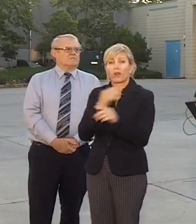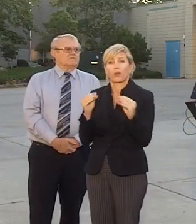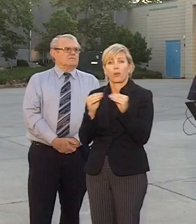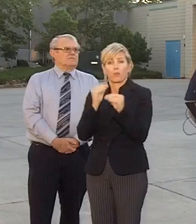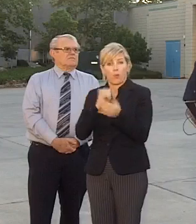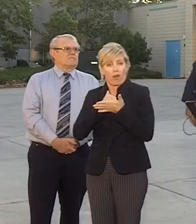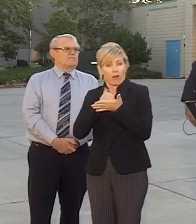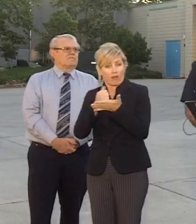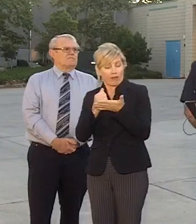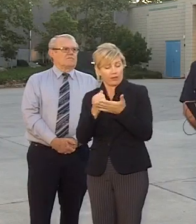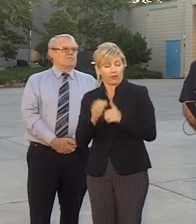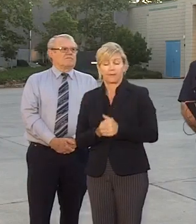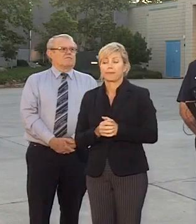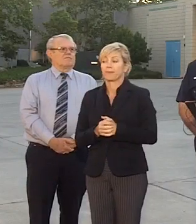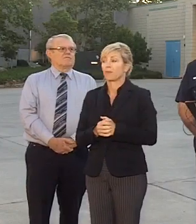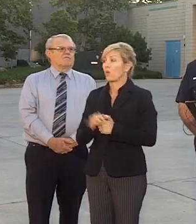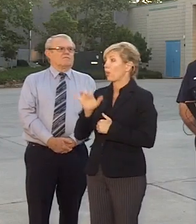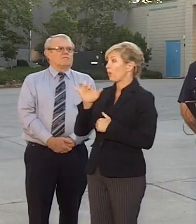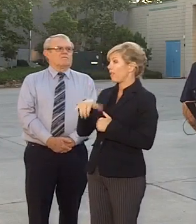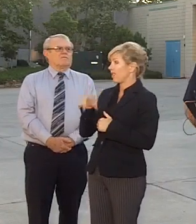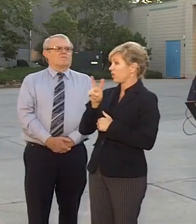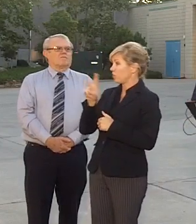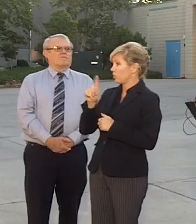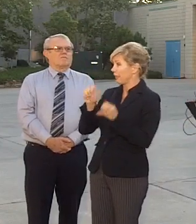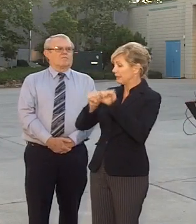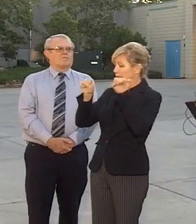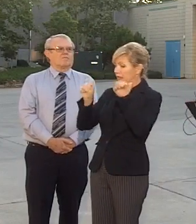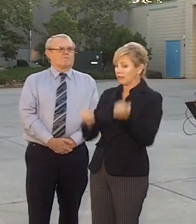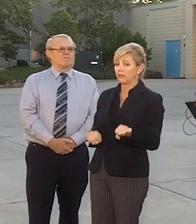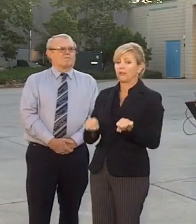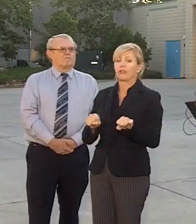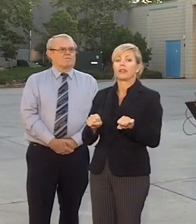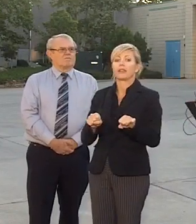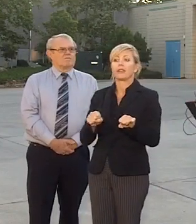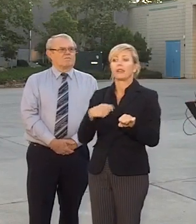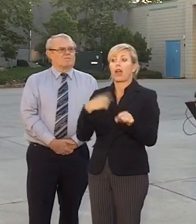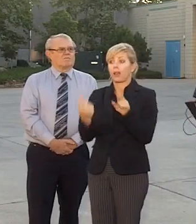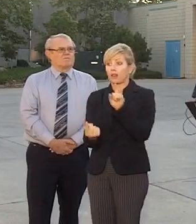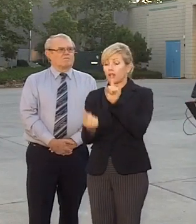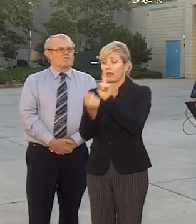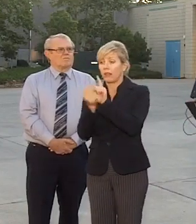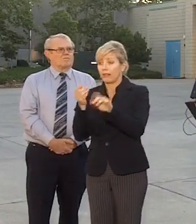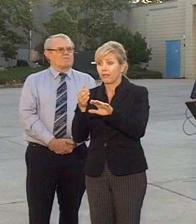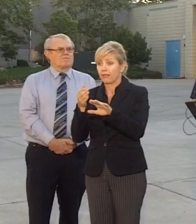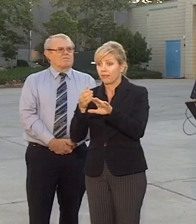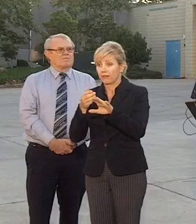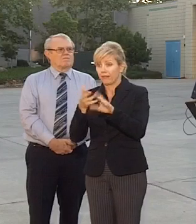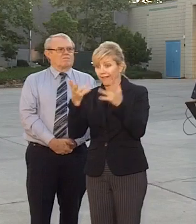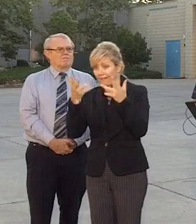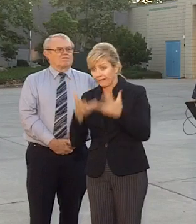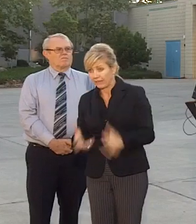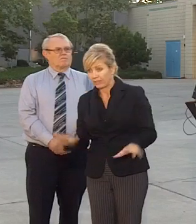the two on one system afterwards I'd like to get with you and make some notes part of the